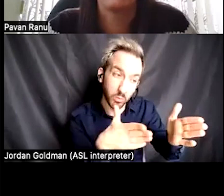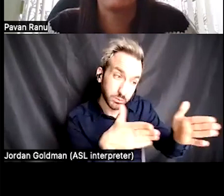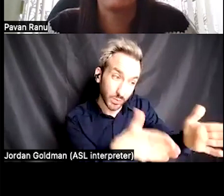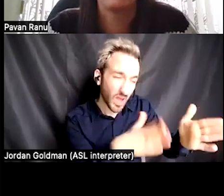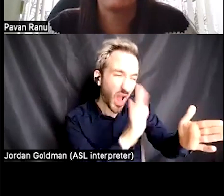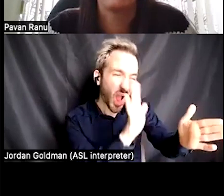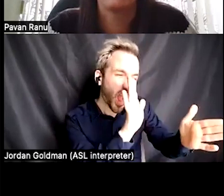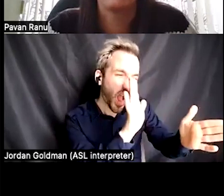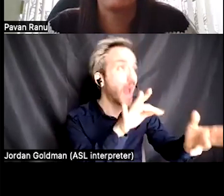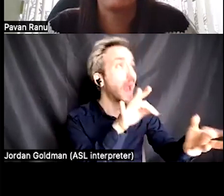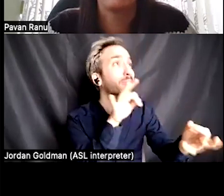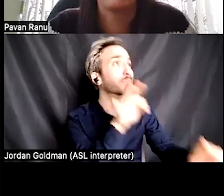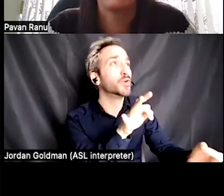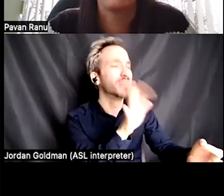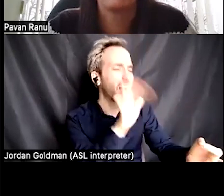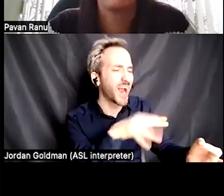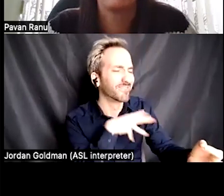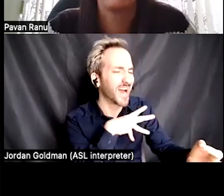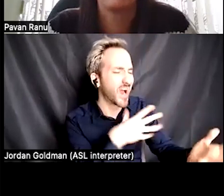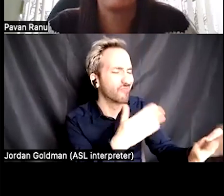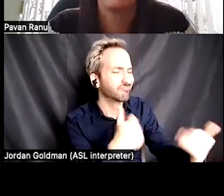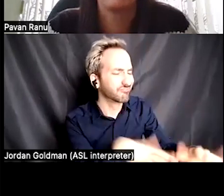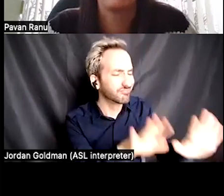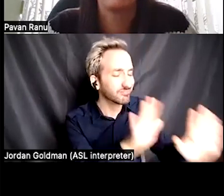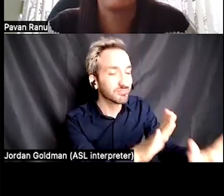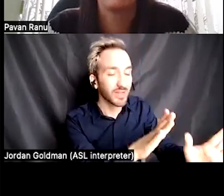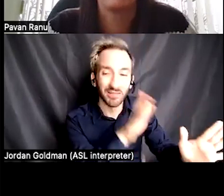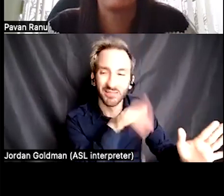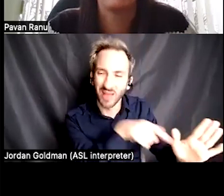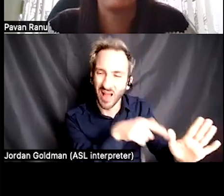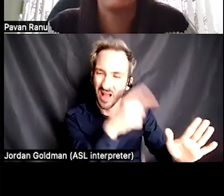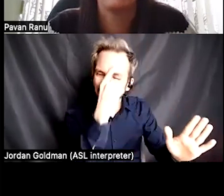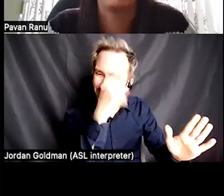the way that the aesthetics work, where sort of you're finding an individual niche and